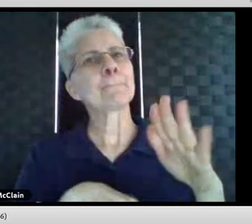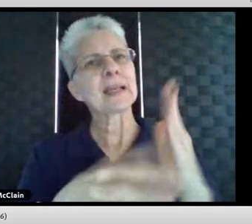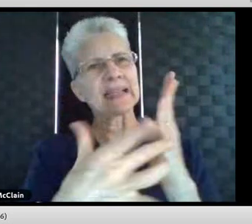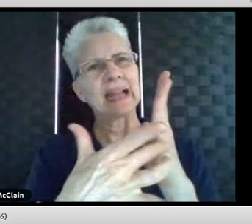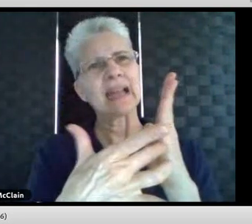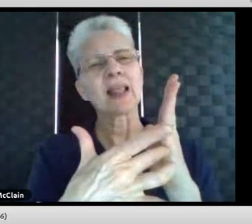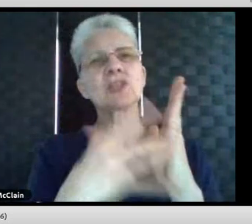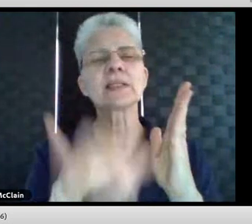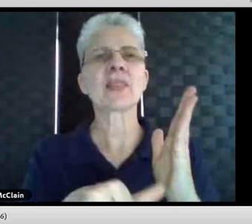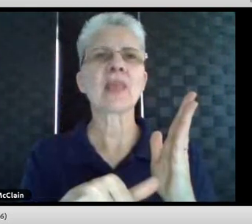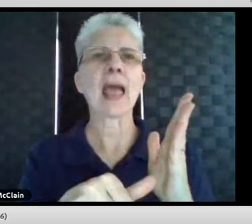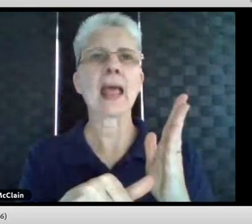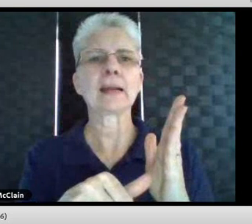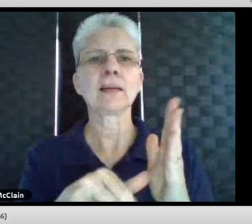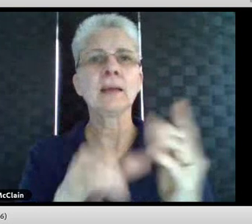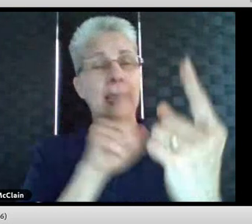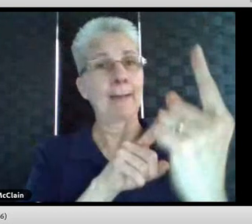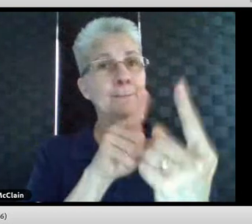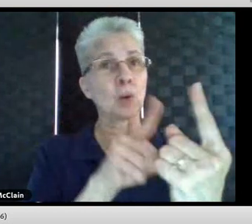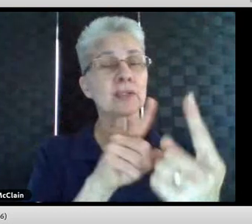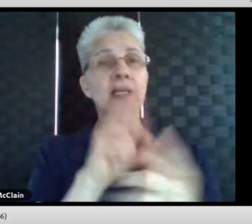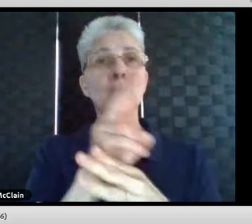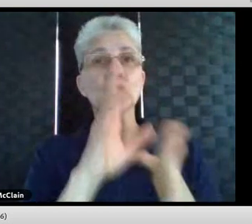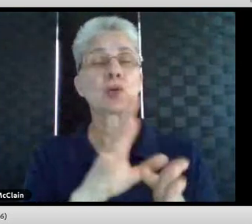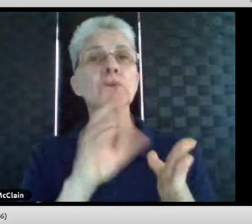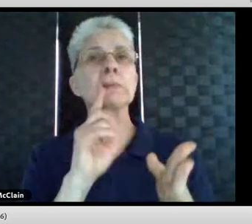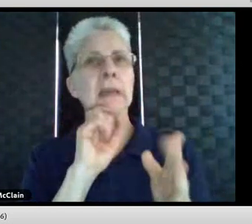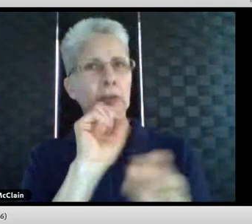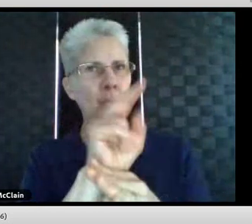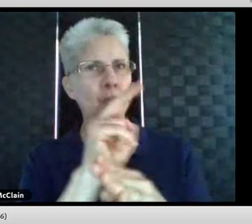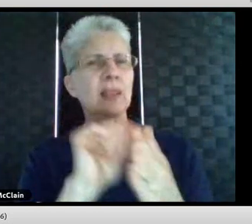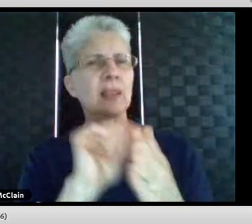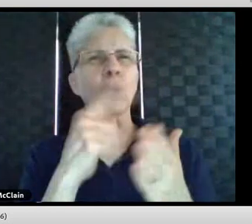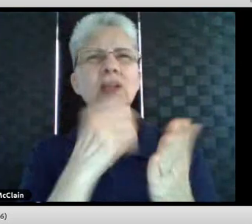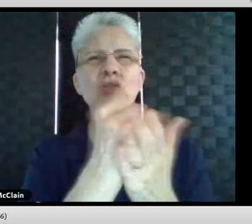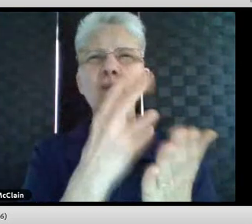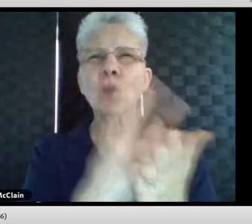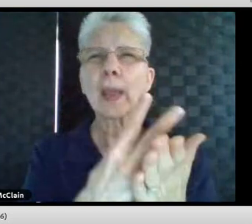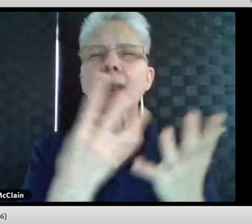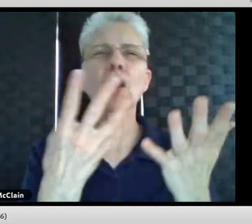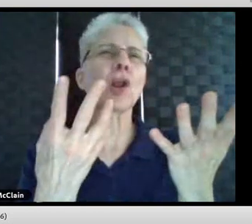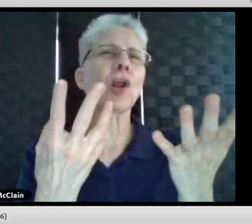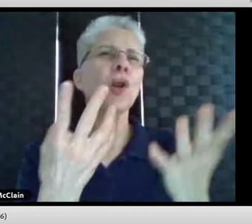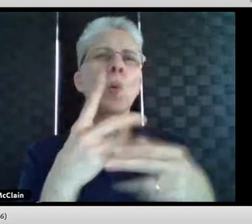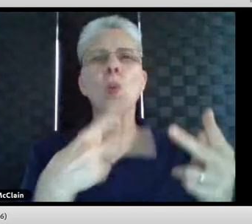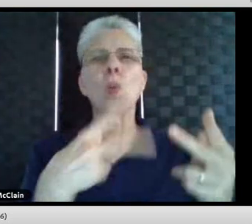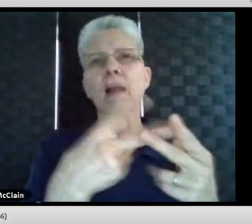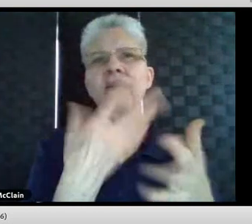that a in-person user would use, like what software, what kind of things would that use.